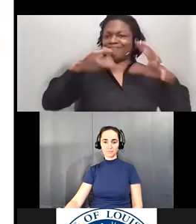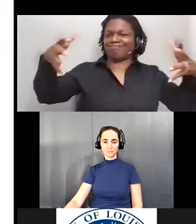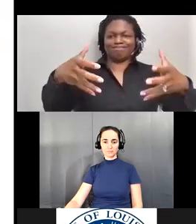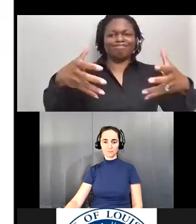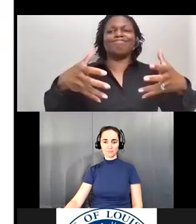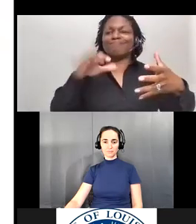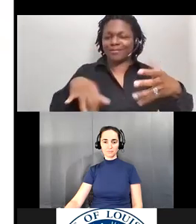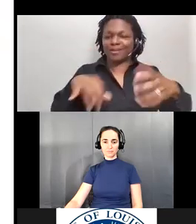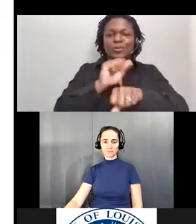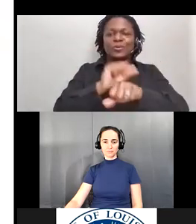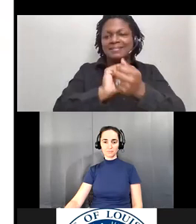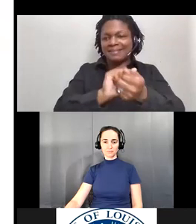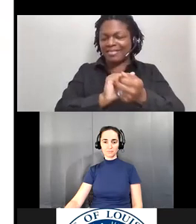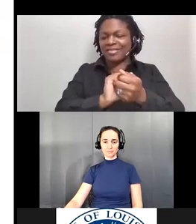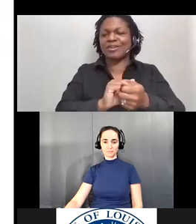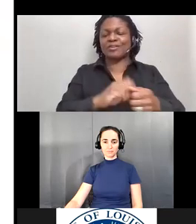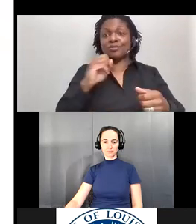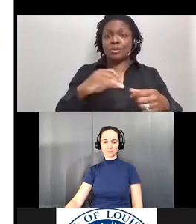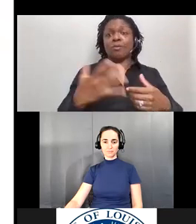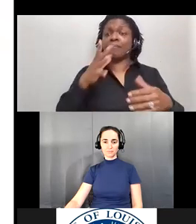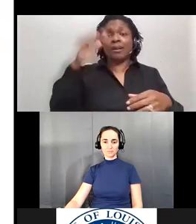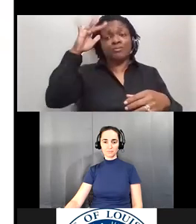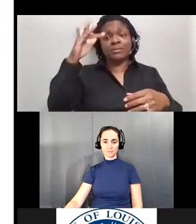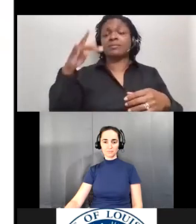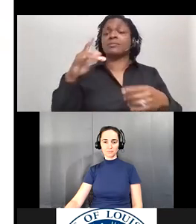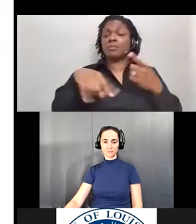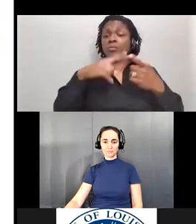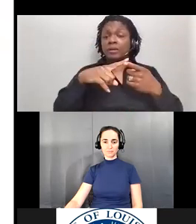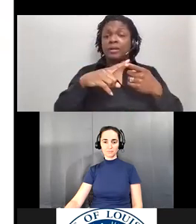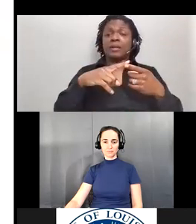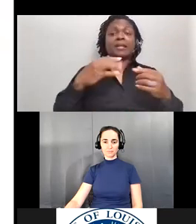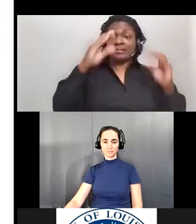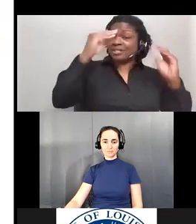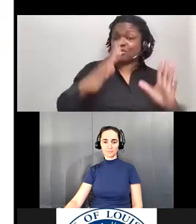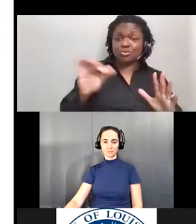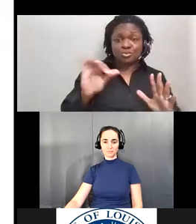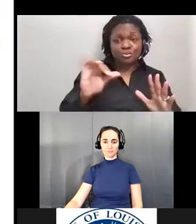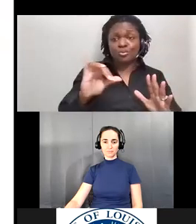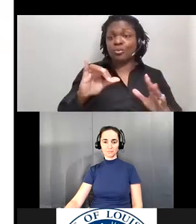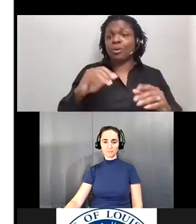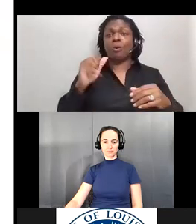15:55:30 creating these IPS ask these questions, and make sure everybody's on the same page.